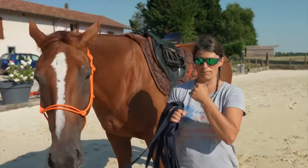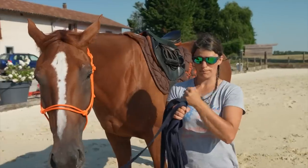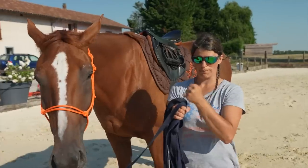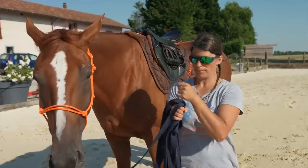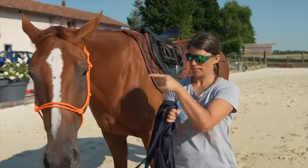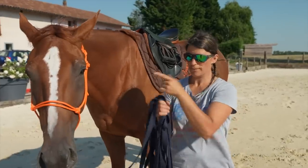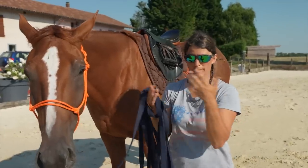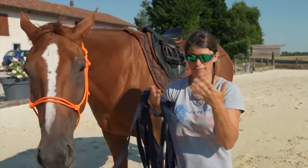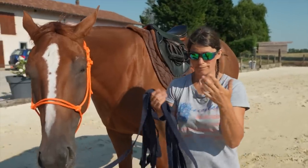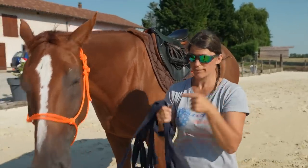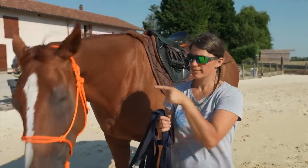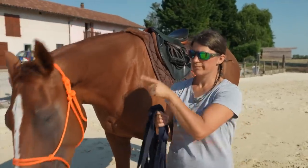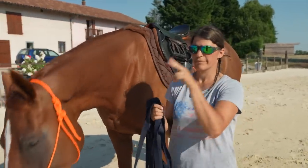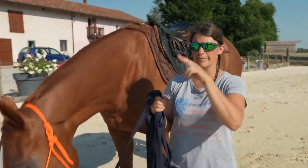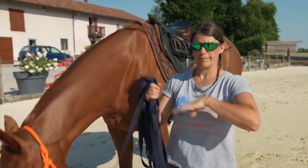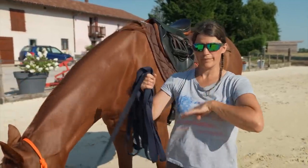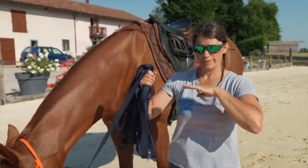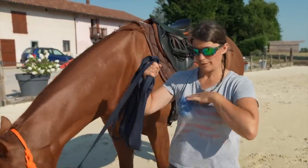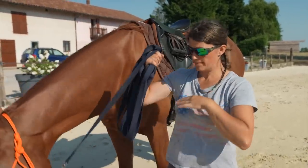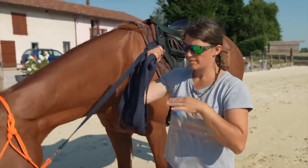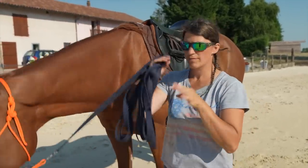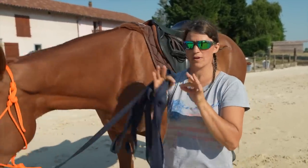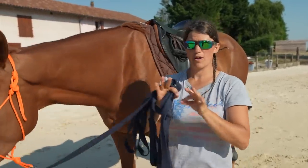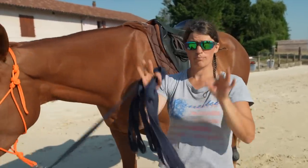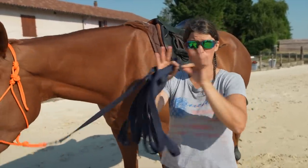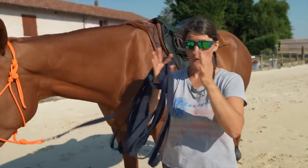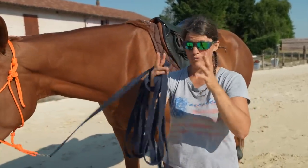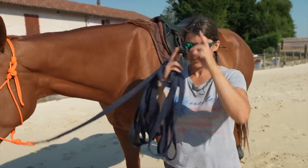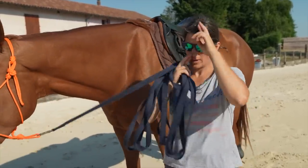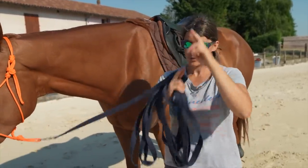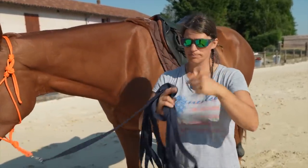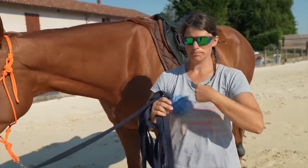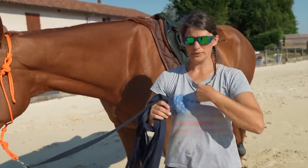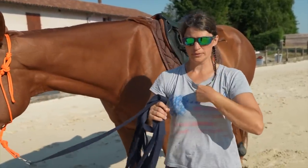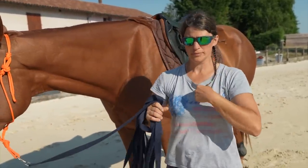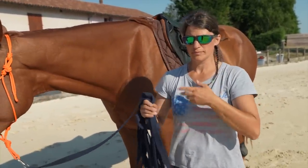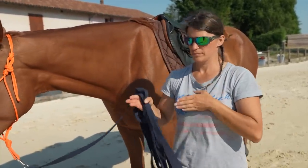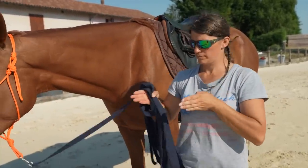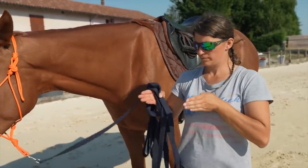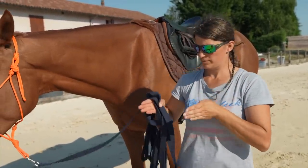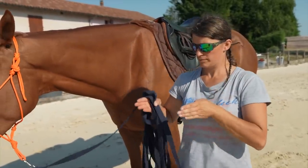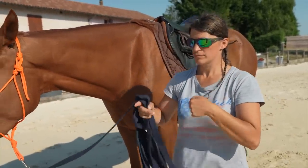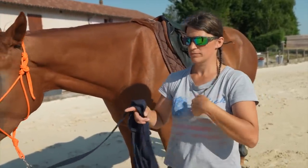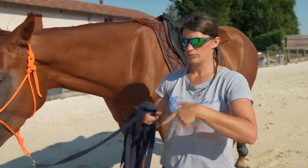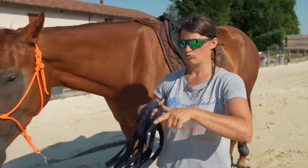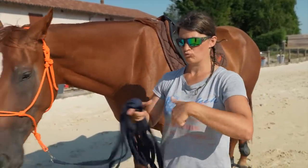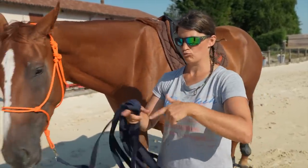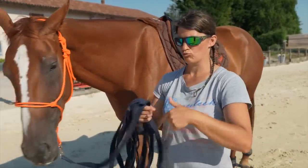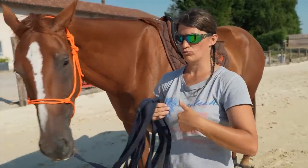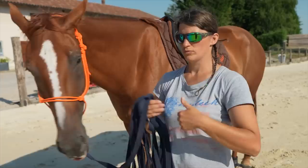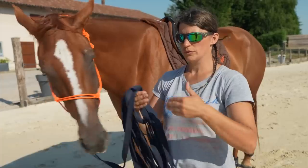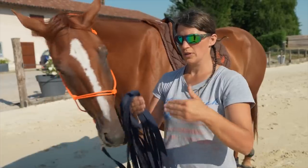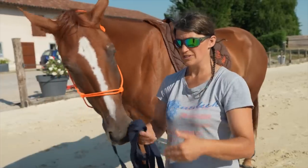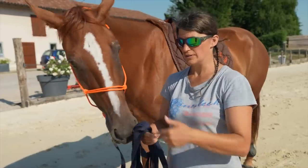What am I working on with her today? She has to respect me first of all. When I walk and then stop,